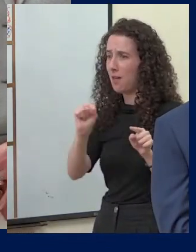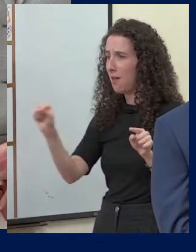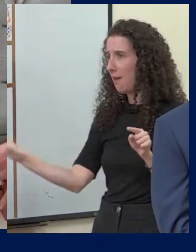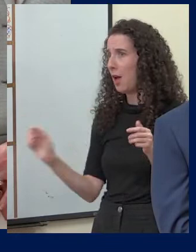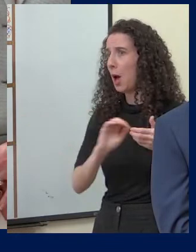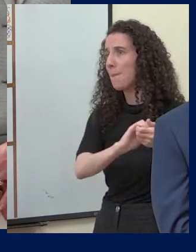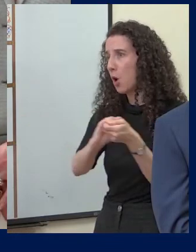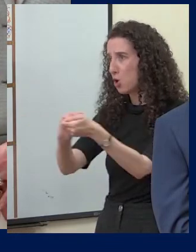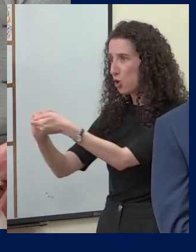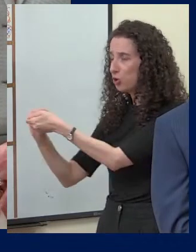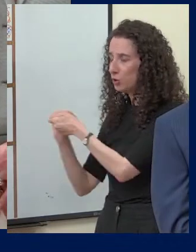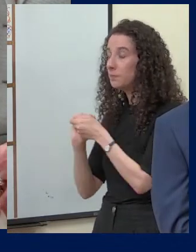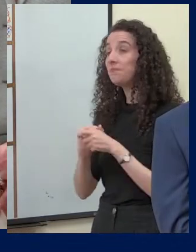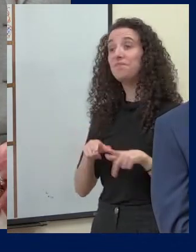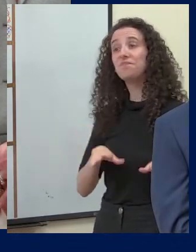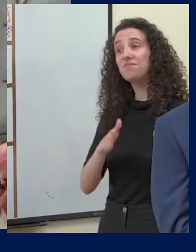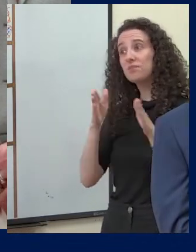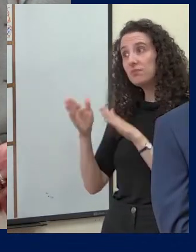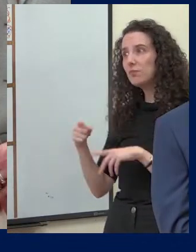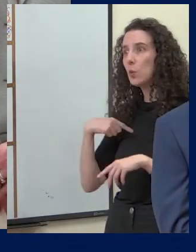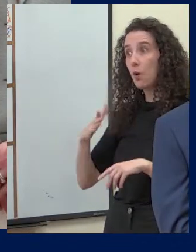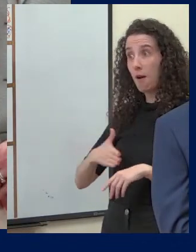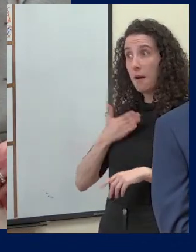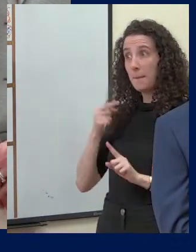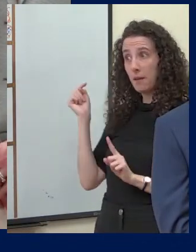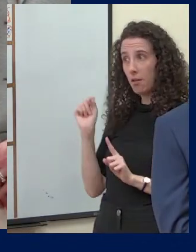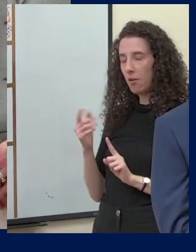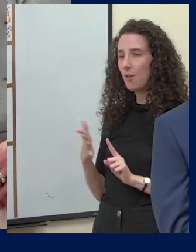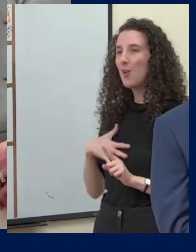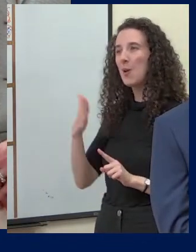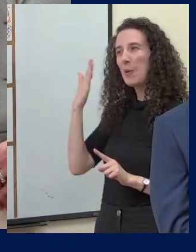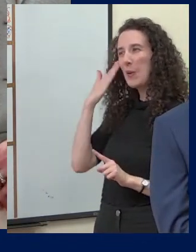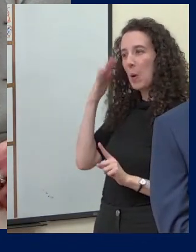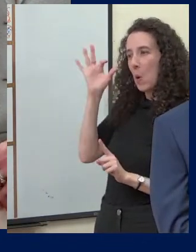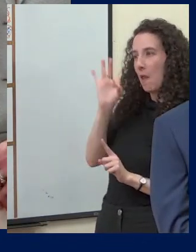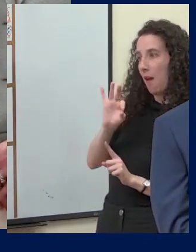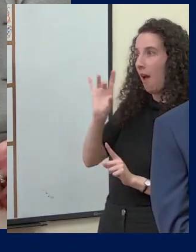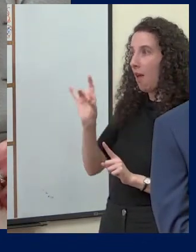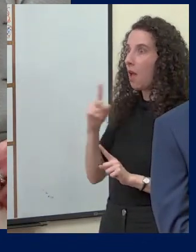One thing we are really pleased about, we know that 988 is reaching folks.